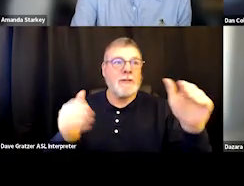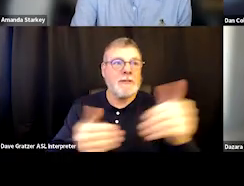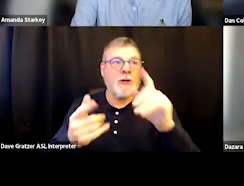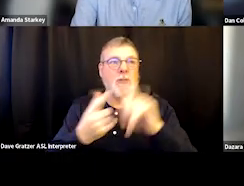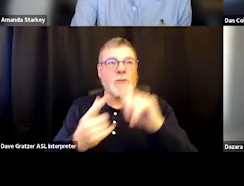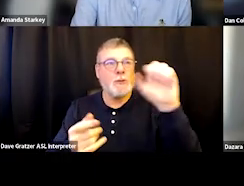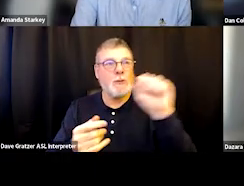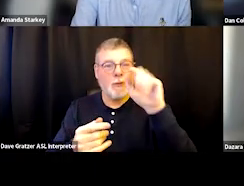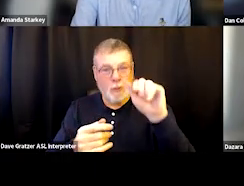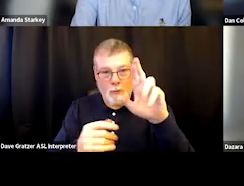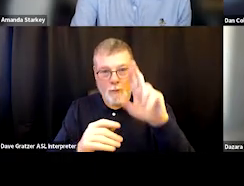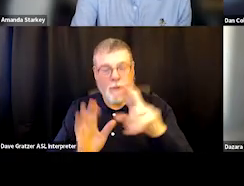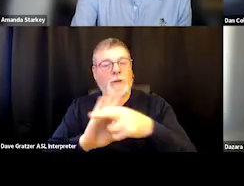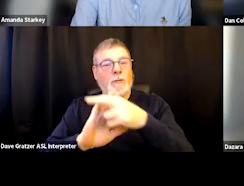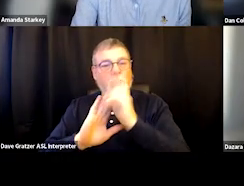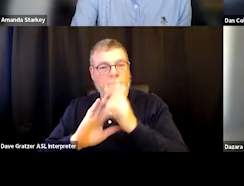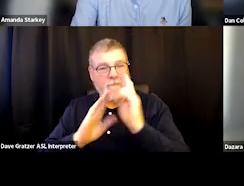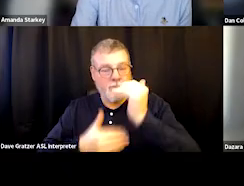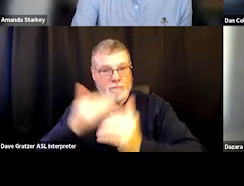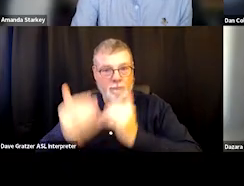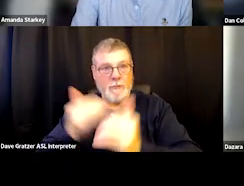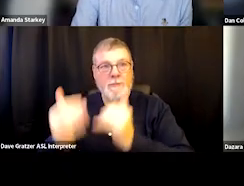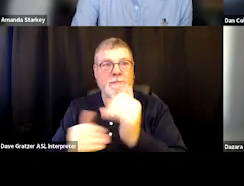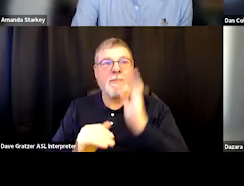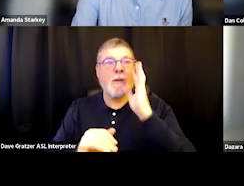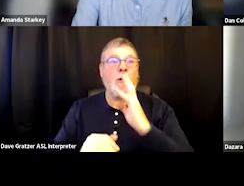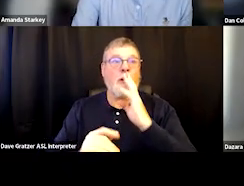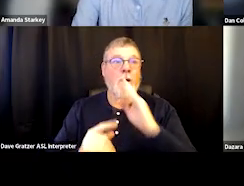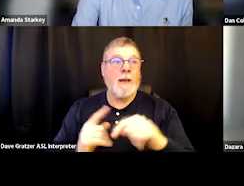We're going to talk about the basics,